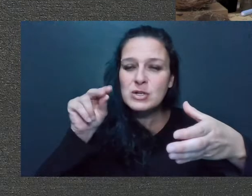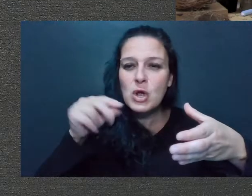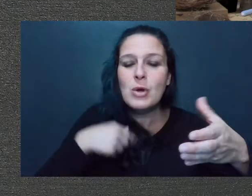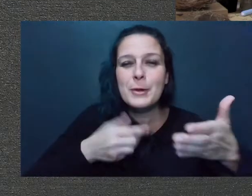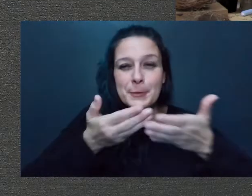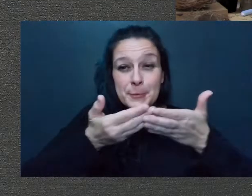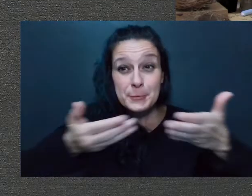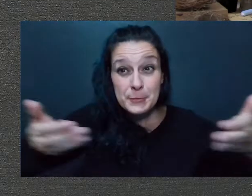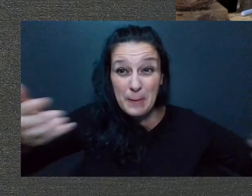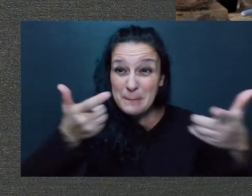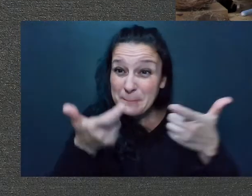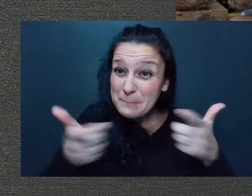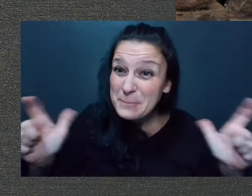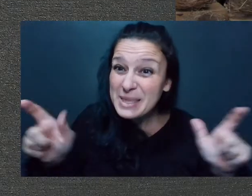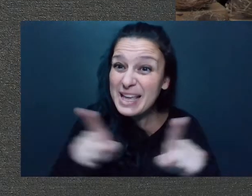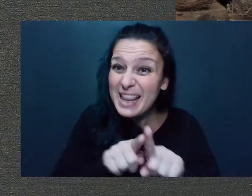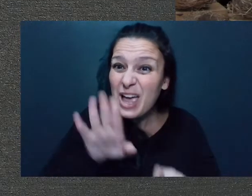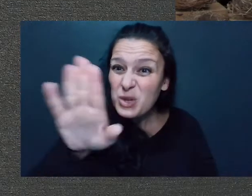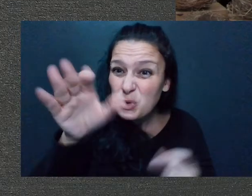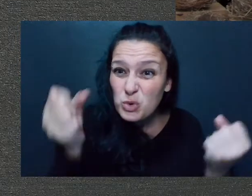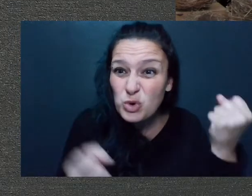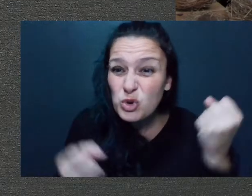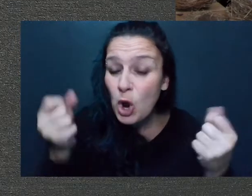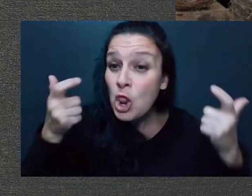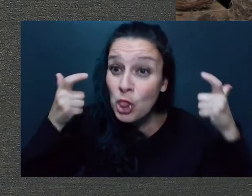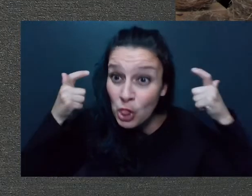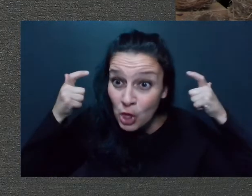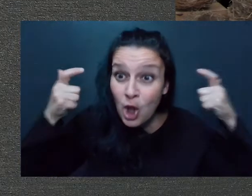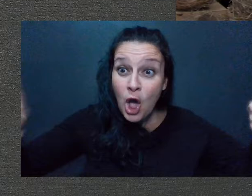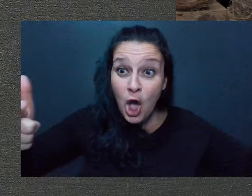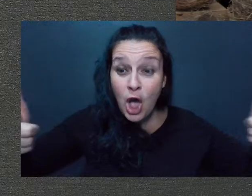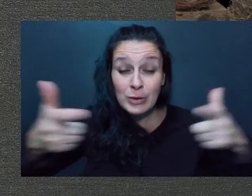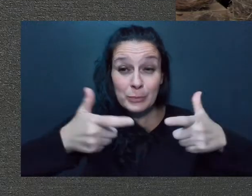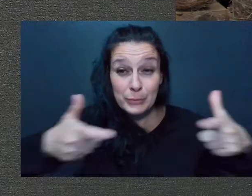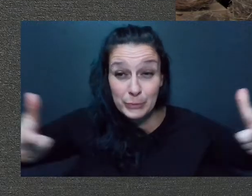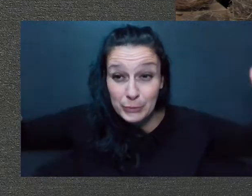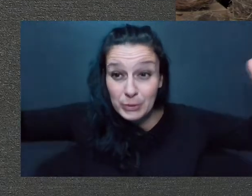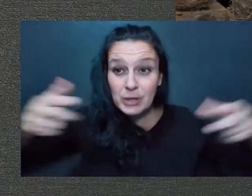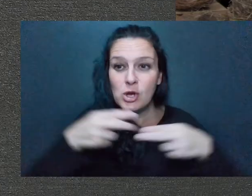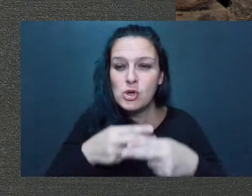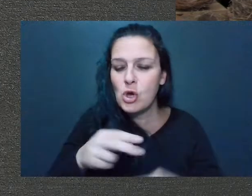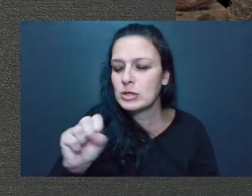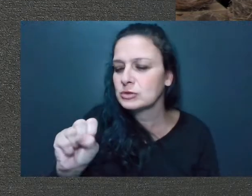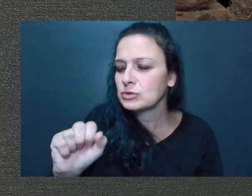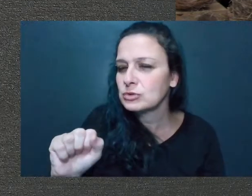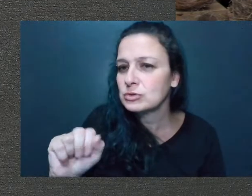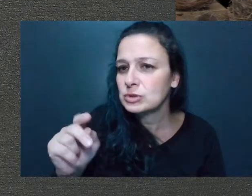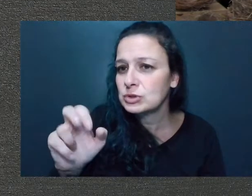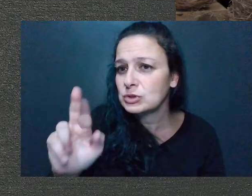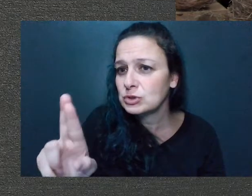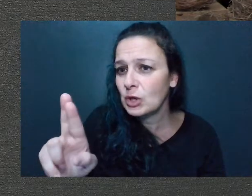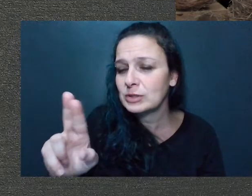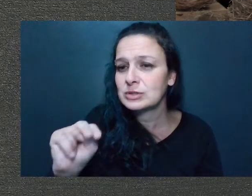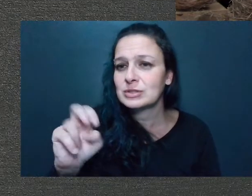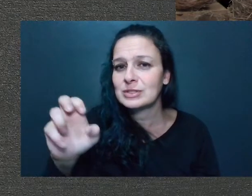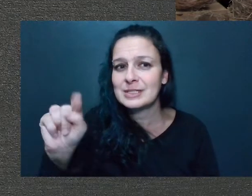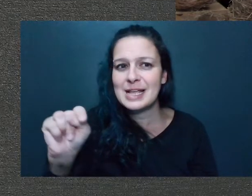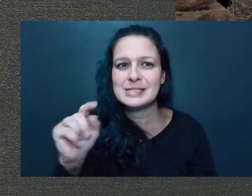but it's almost as big as your car. And it's called a saucer nest, a saucer.